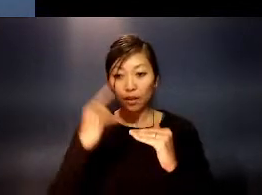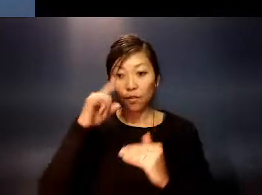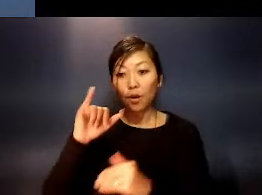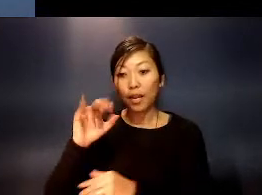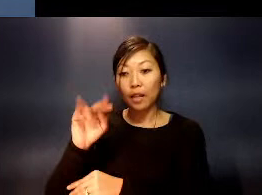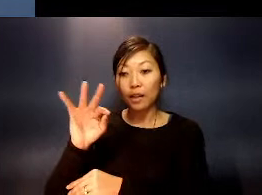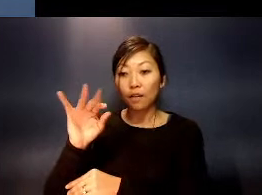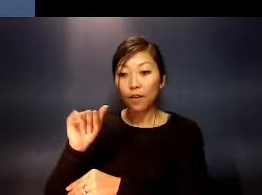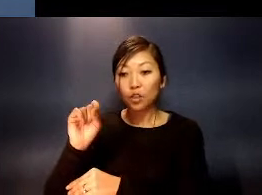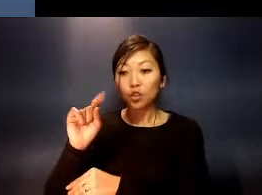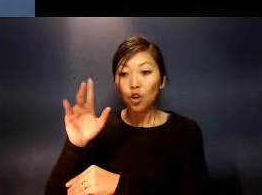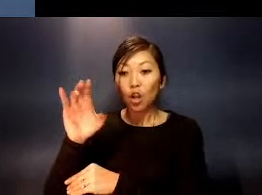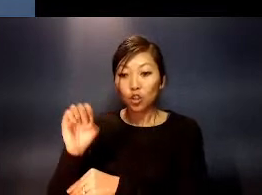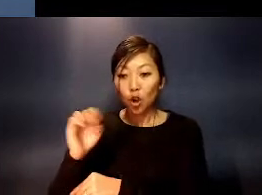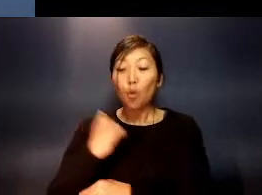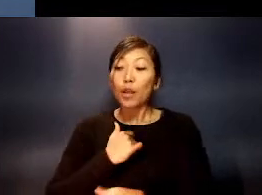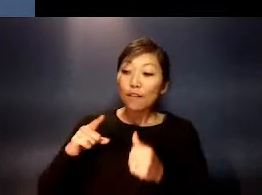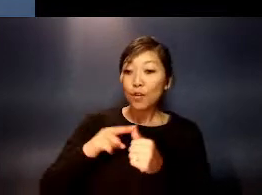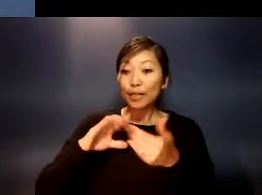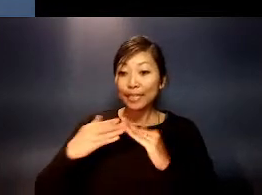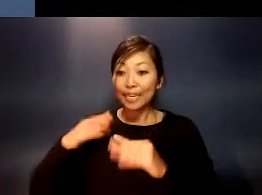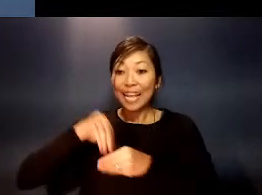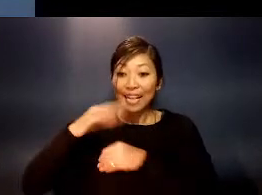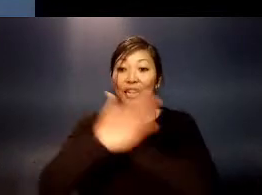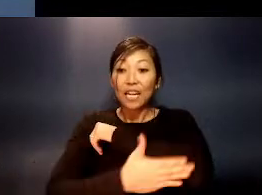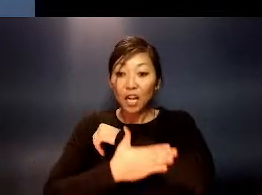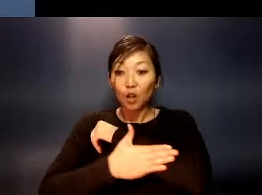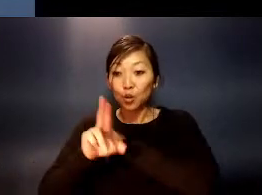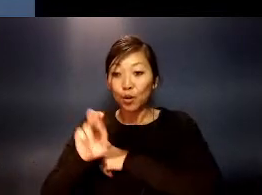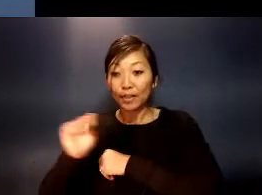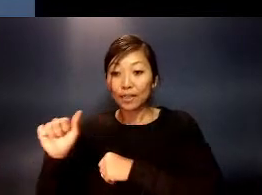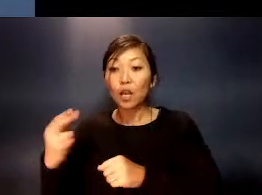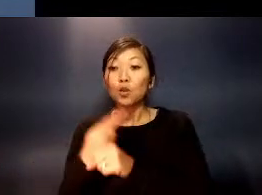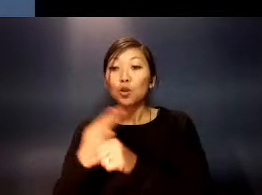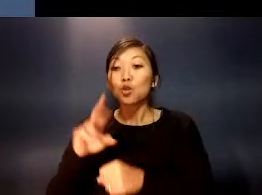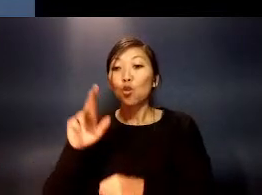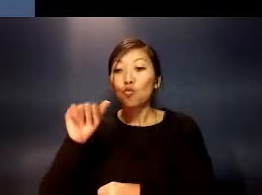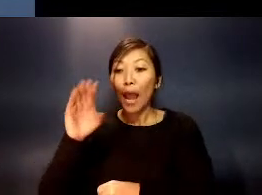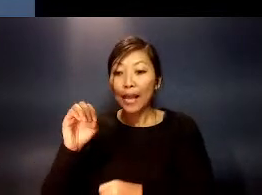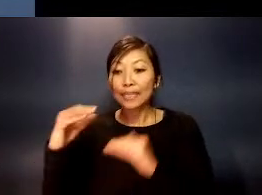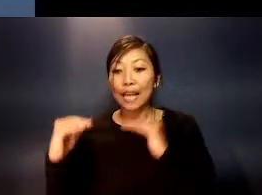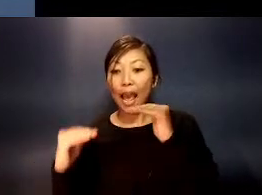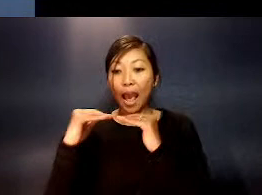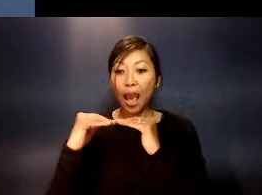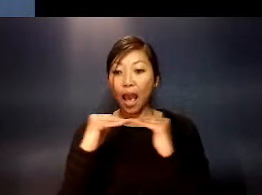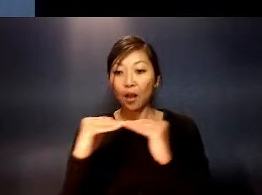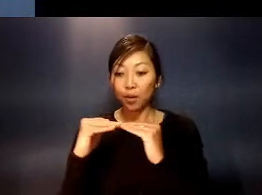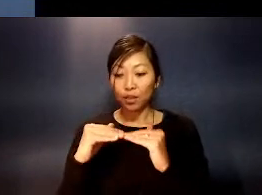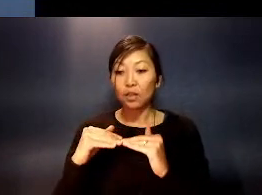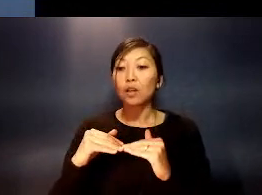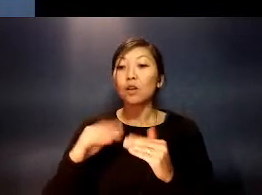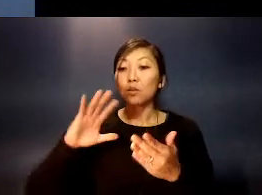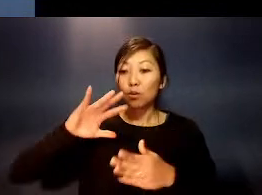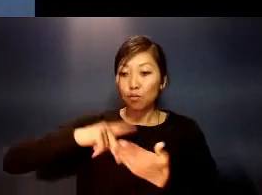IT MAY NOT ALWAYS BE THE CASE. SO I APPRECIATE SO MUCH ALL THE WORK THAT'S BEEN DONE BY POLICY MAKERS AND STAFF AND MEMBERS OF OUR COMMUNITY